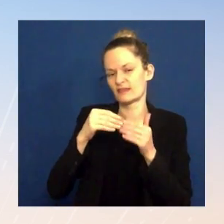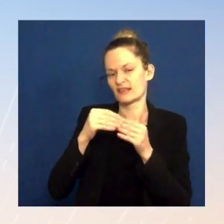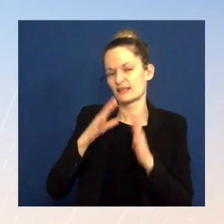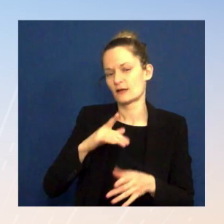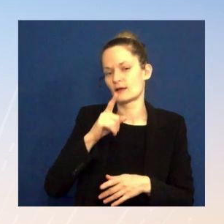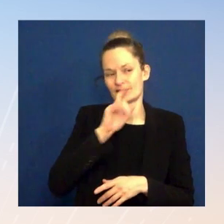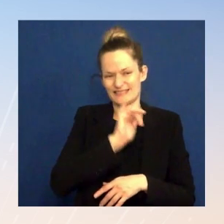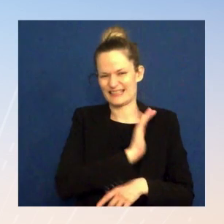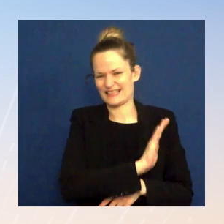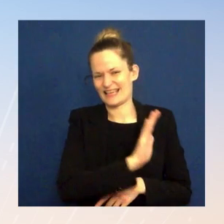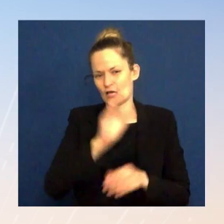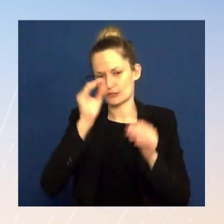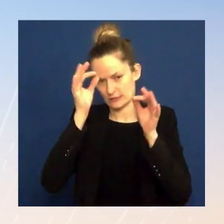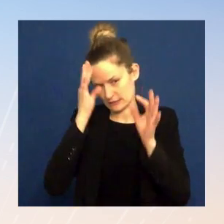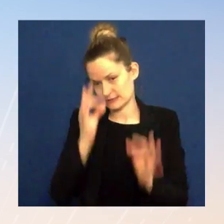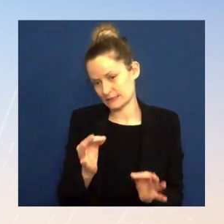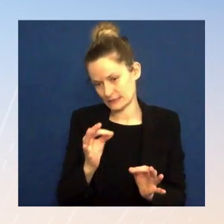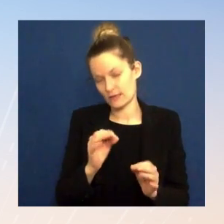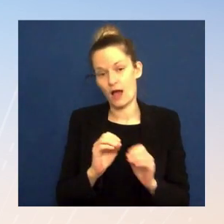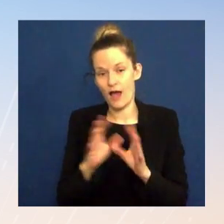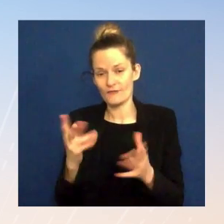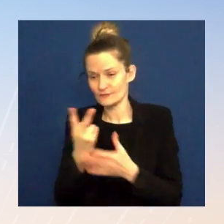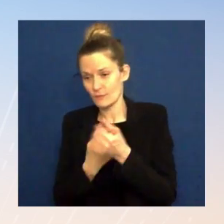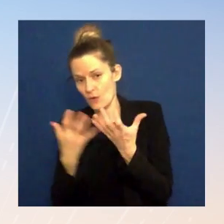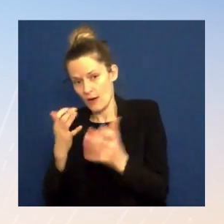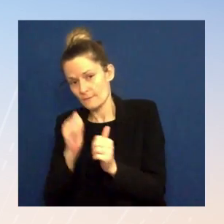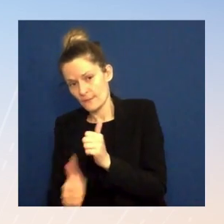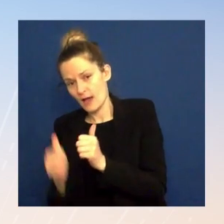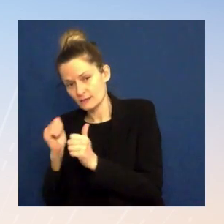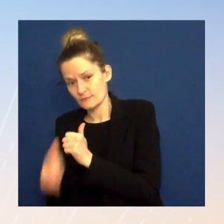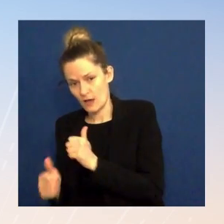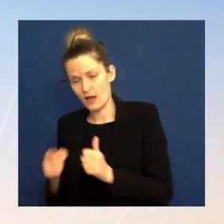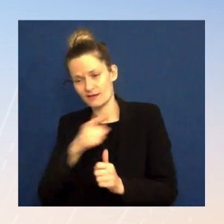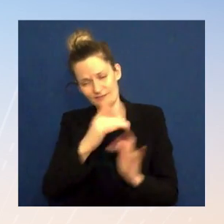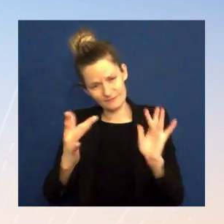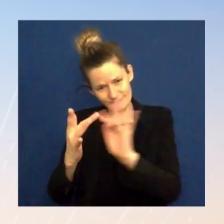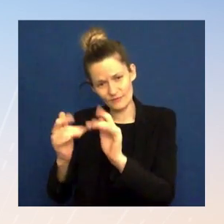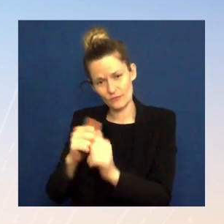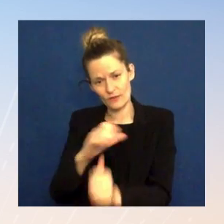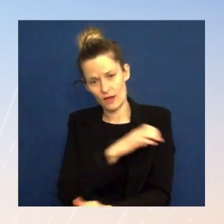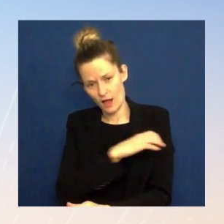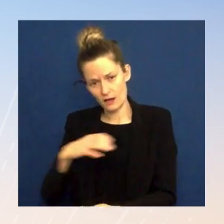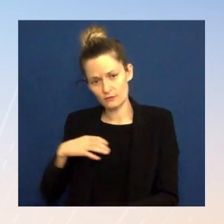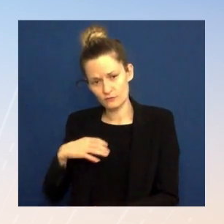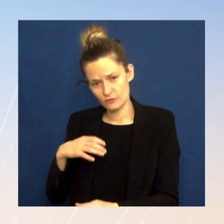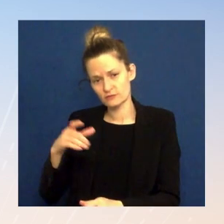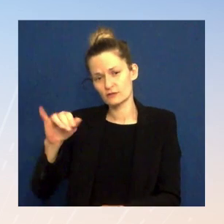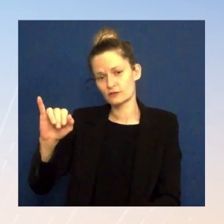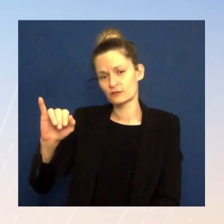We are in regular touch with Congresswoman Jayapal, who we've been working with through every stage of this process. Go ahead.